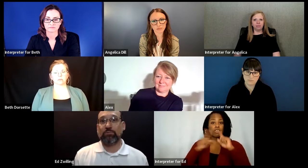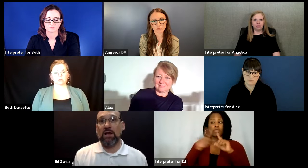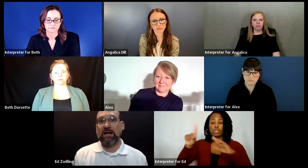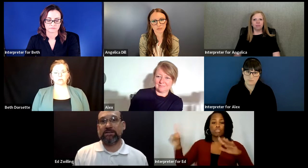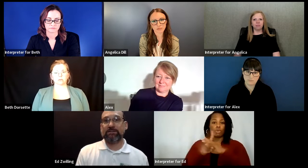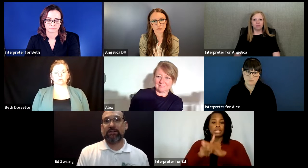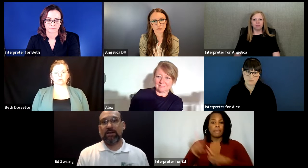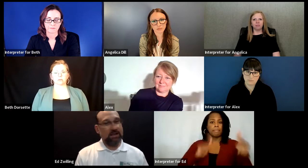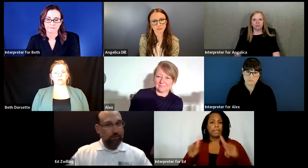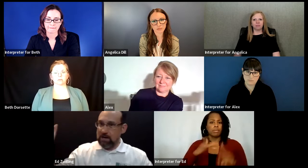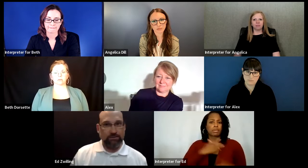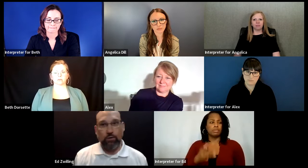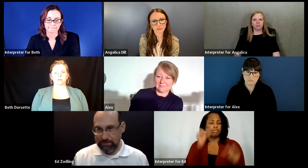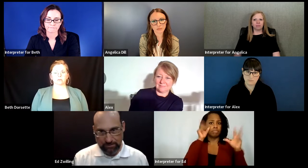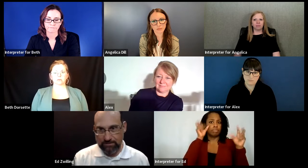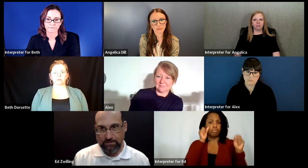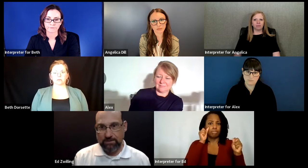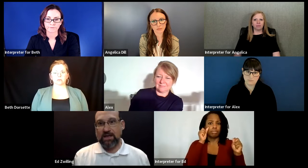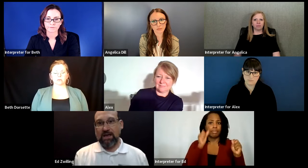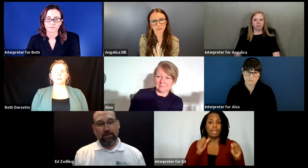surprised and have all kinds of questions.